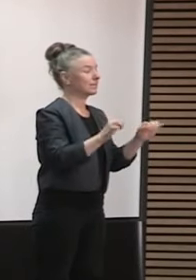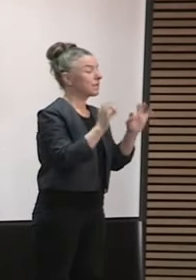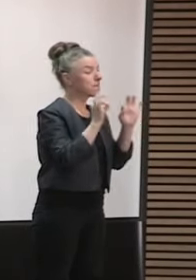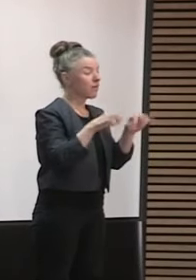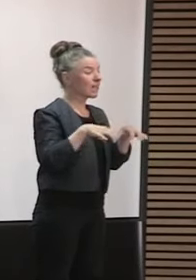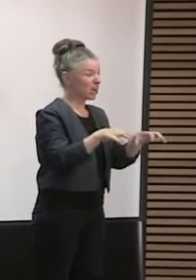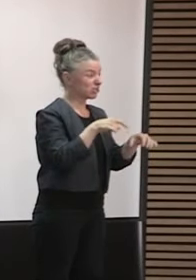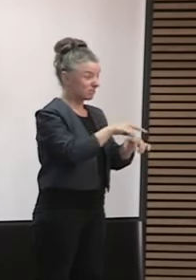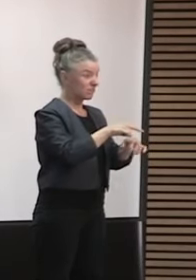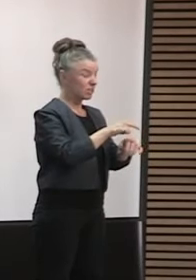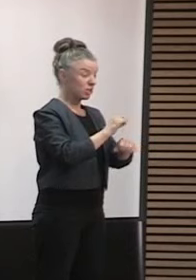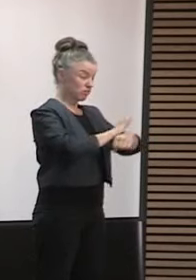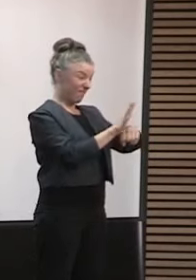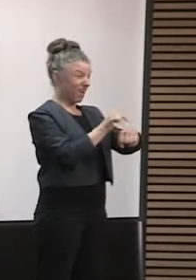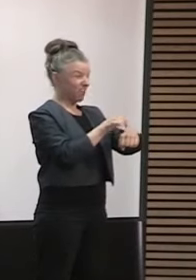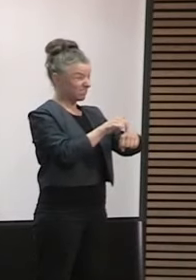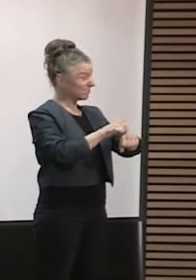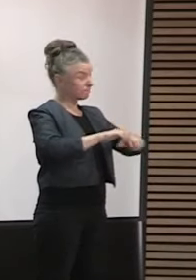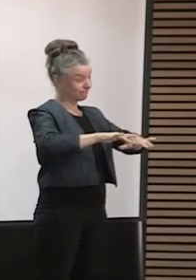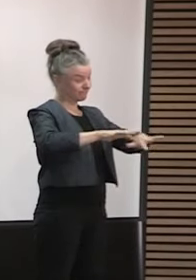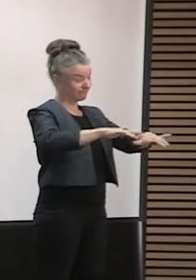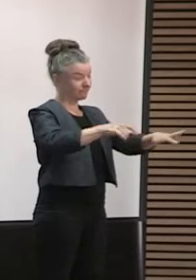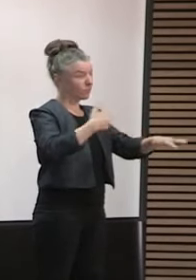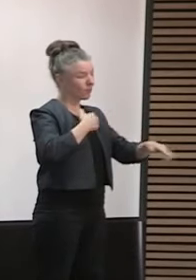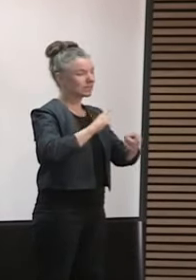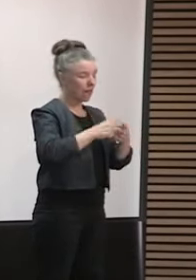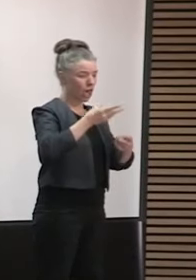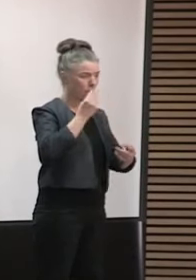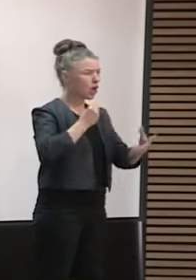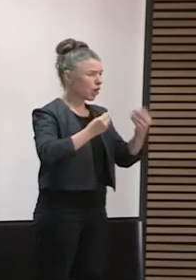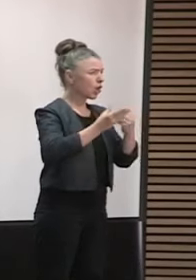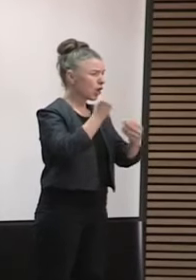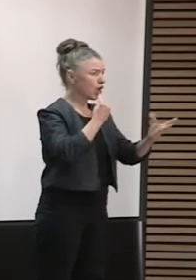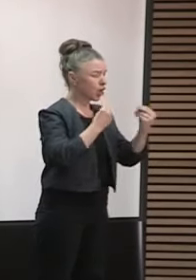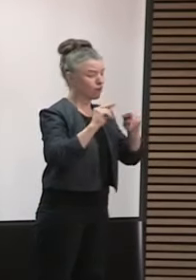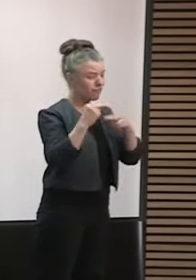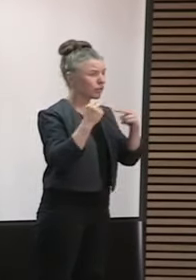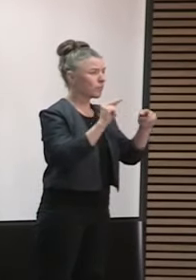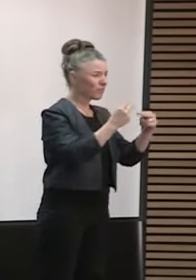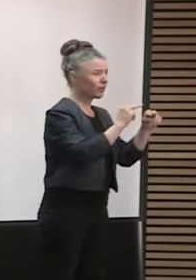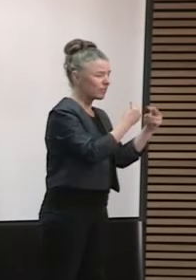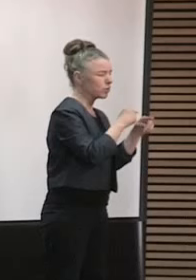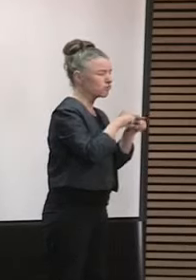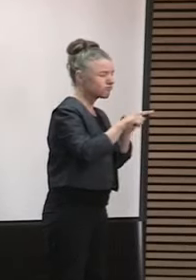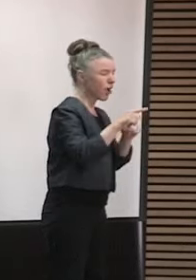effective is that really? Obviously averages are a dangerous thing here. We're all quite active people